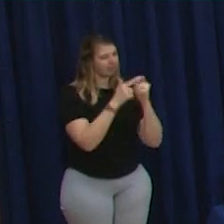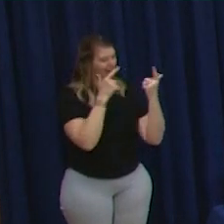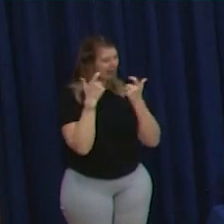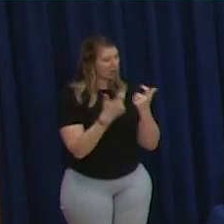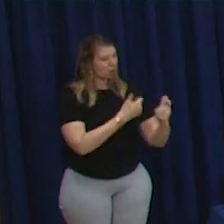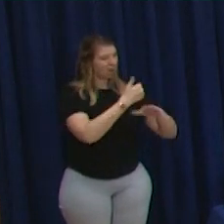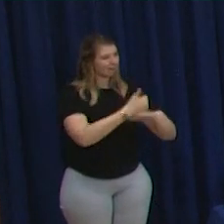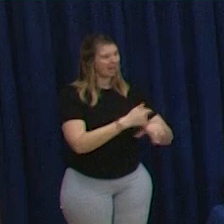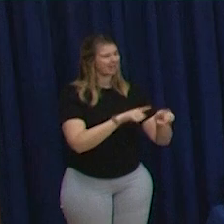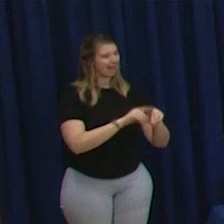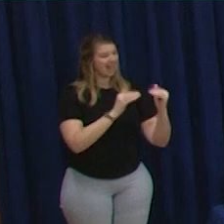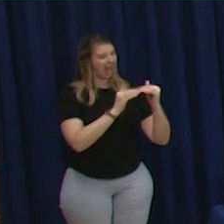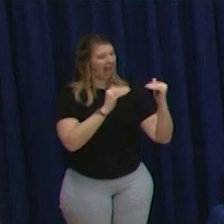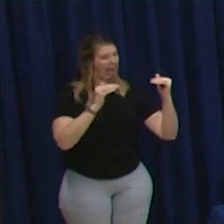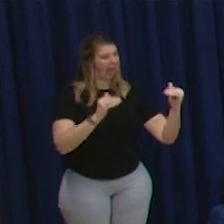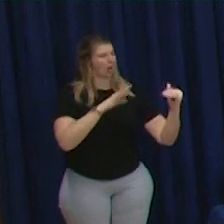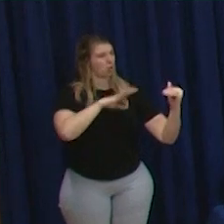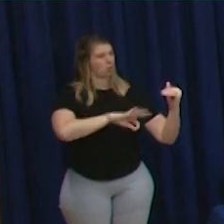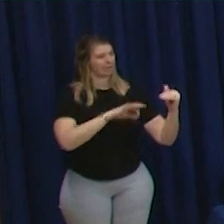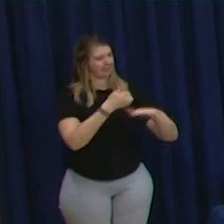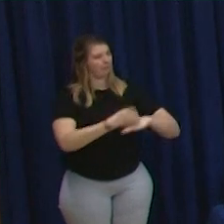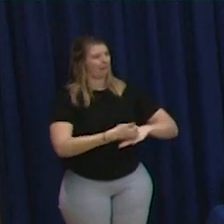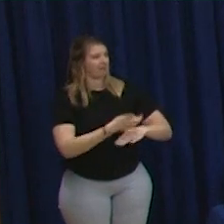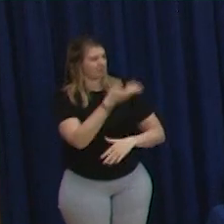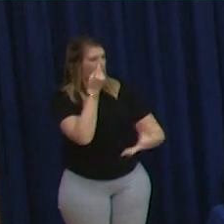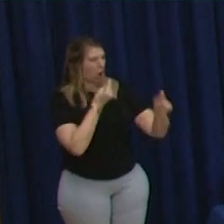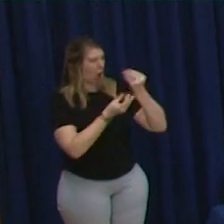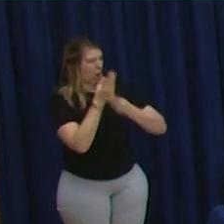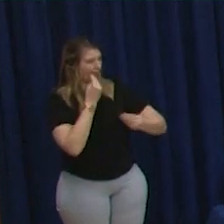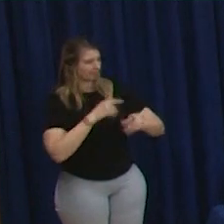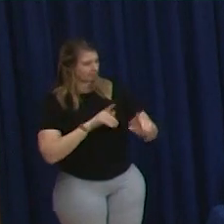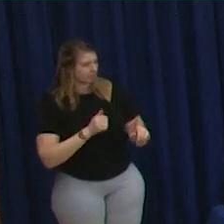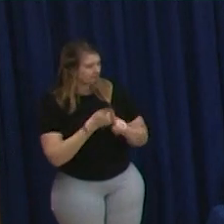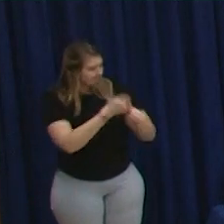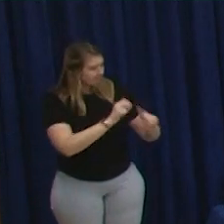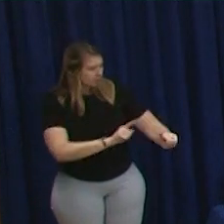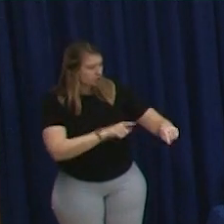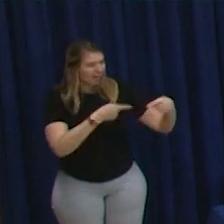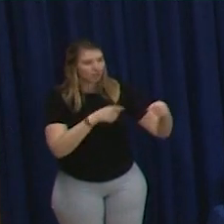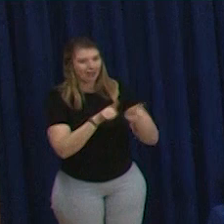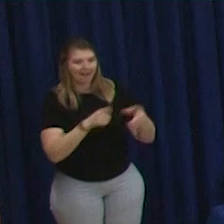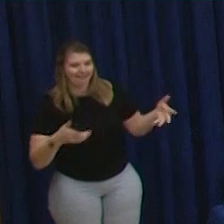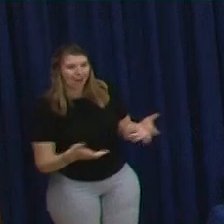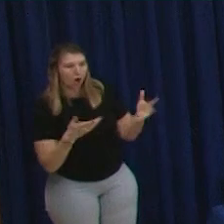equity-based learning that sufficiently challenges and encourages all students to achieve their full